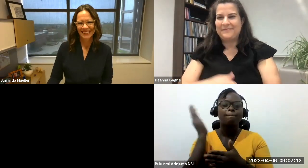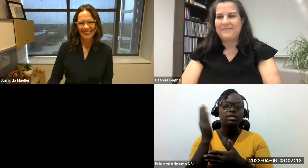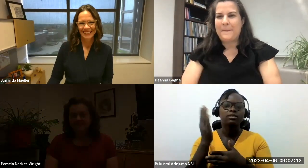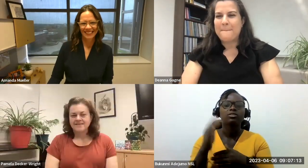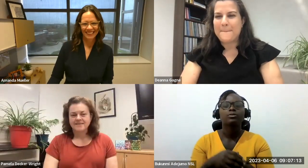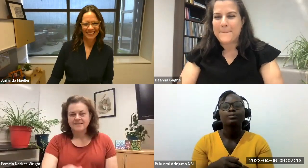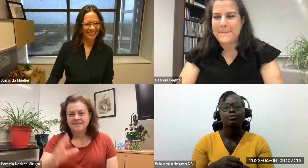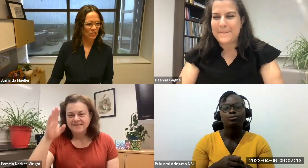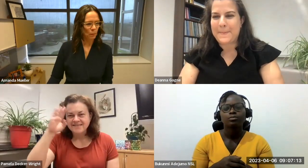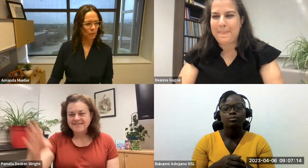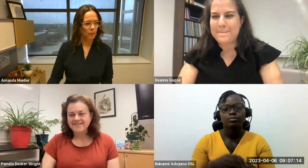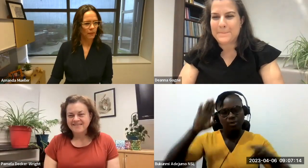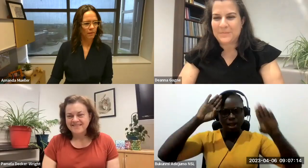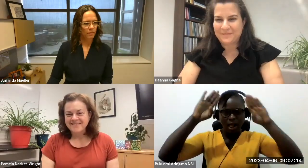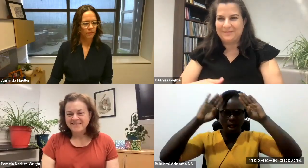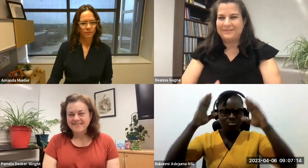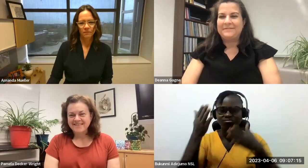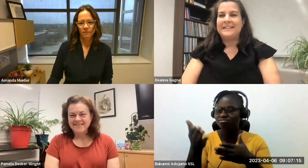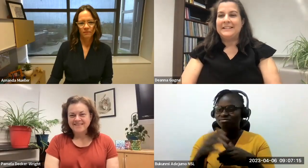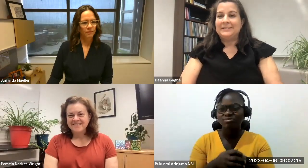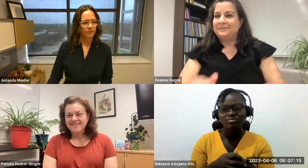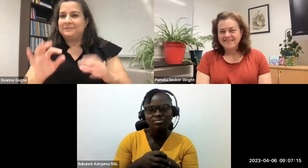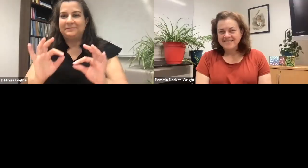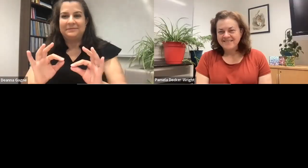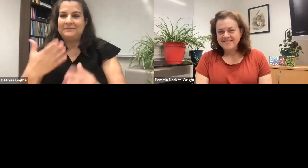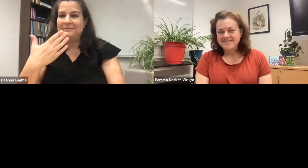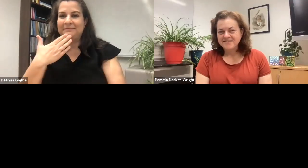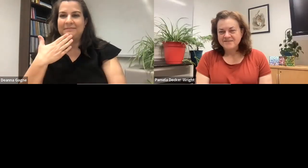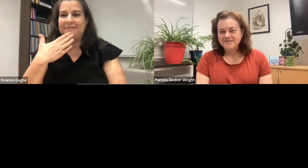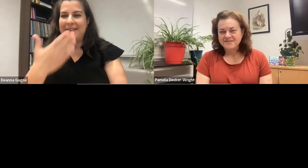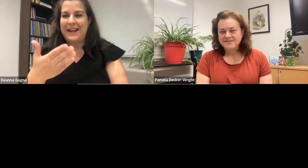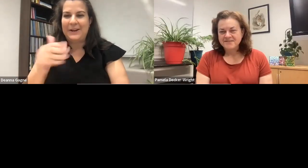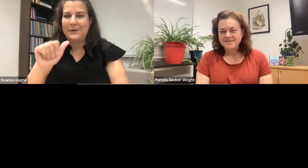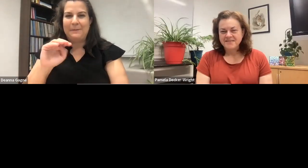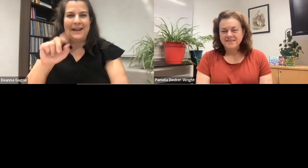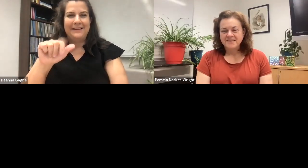Hello, there! And Hello. Great!